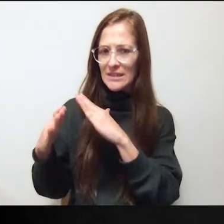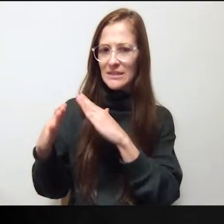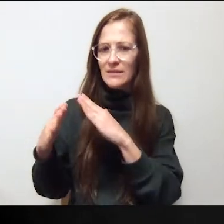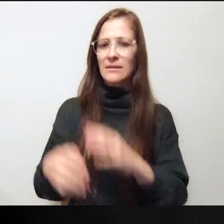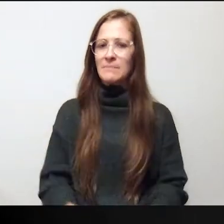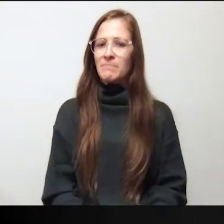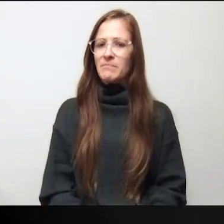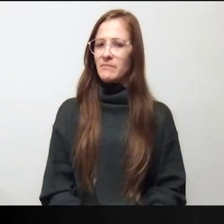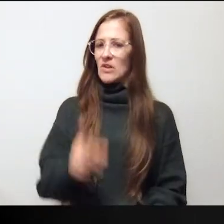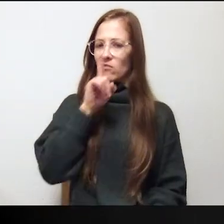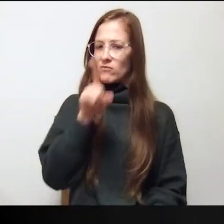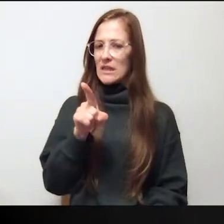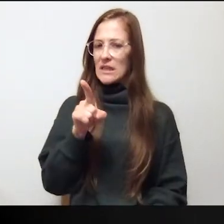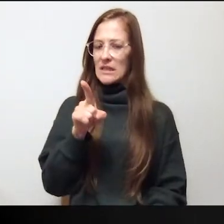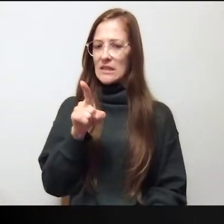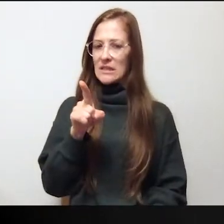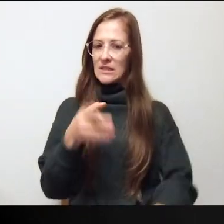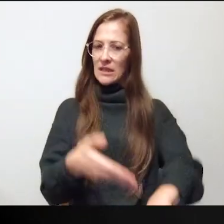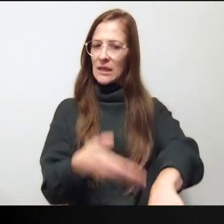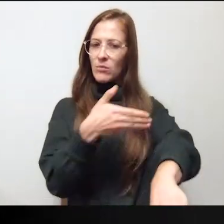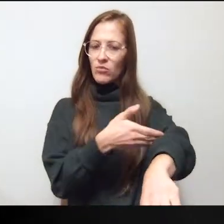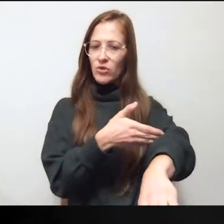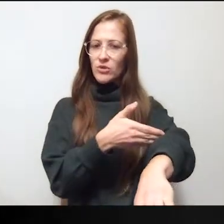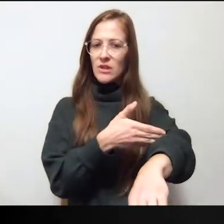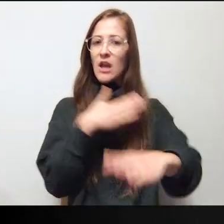So really these improved not just community access,